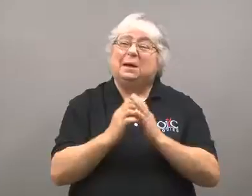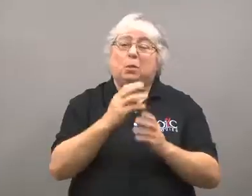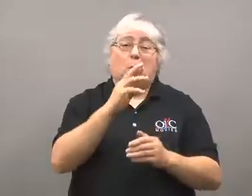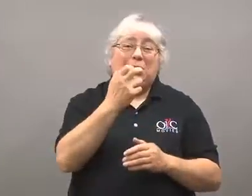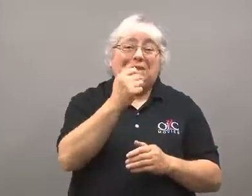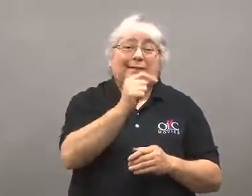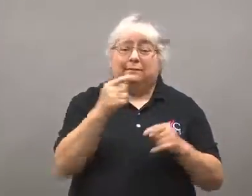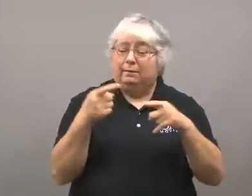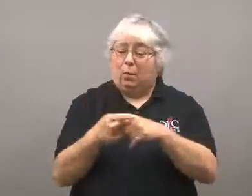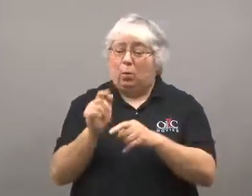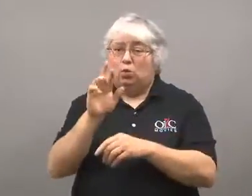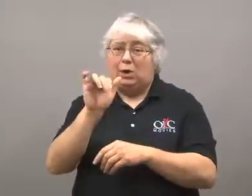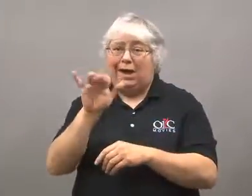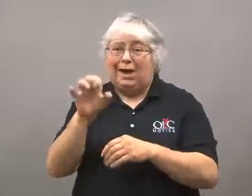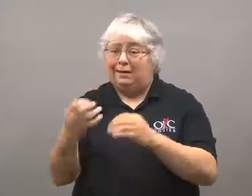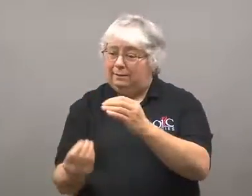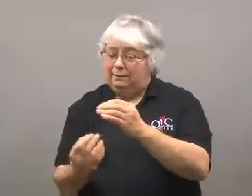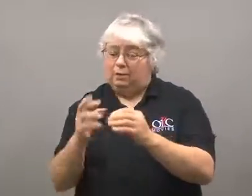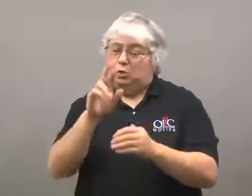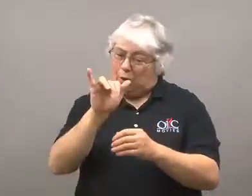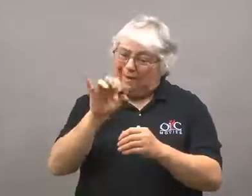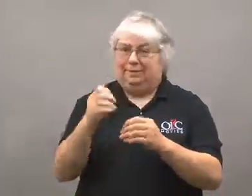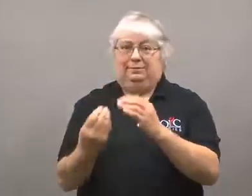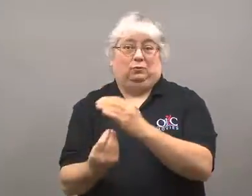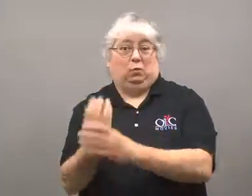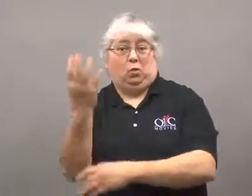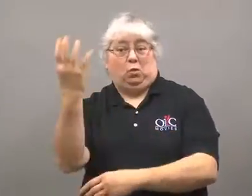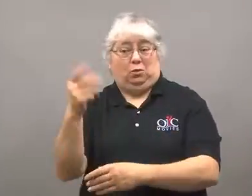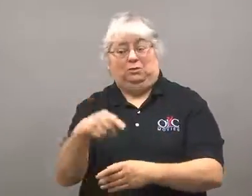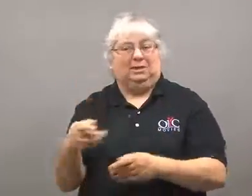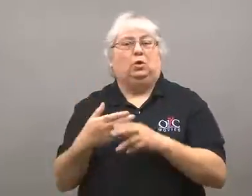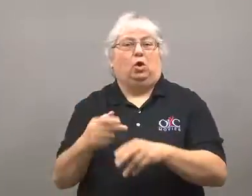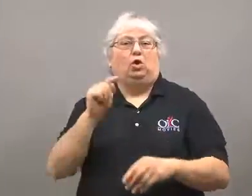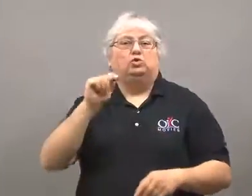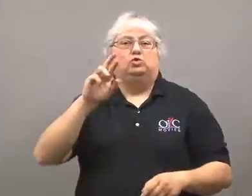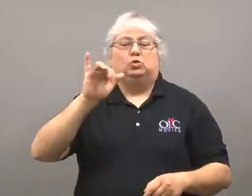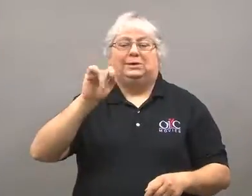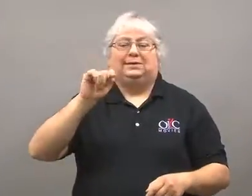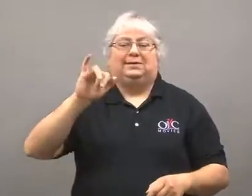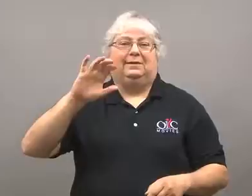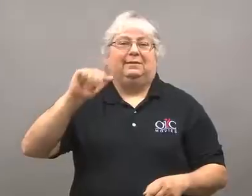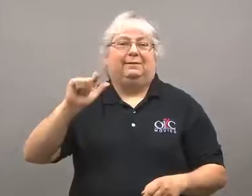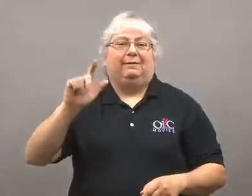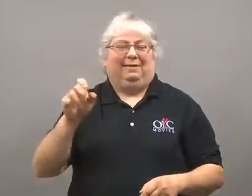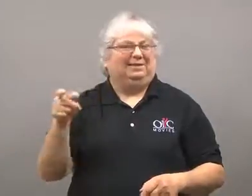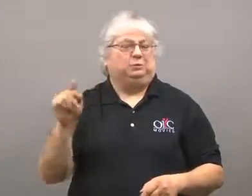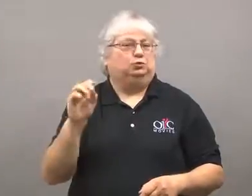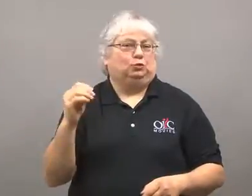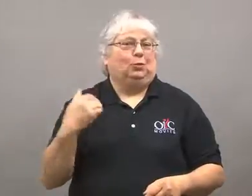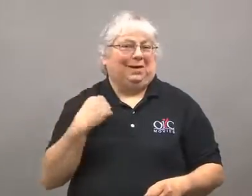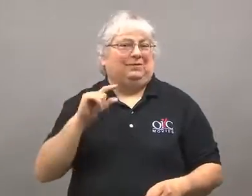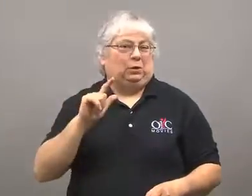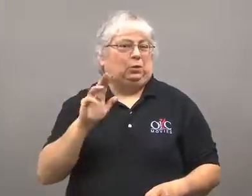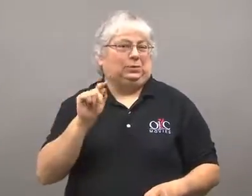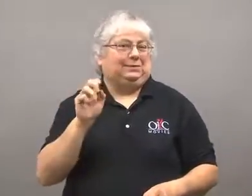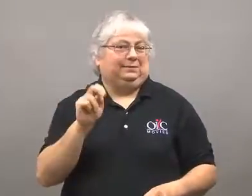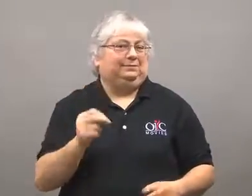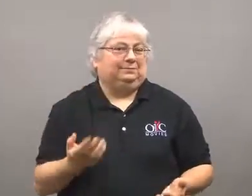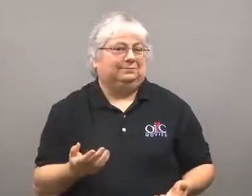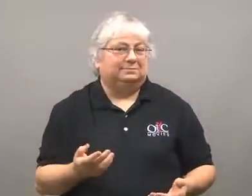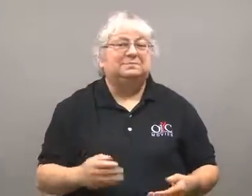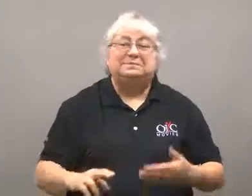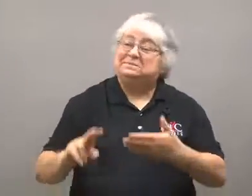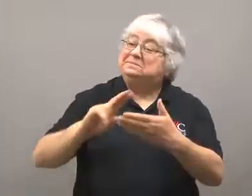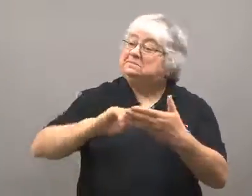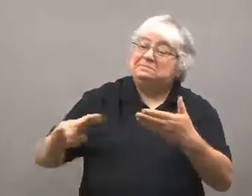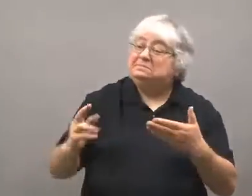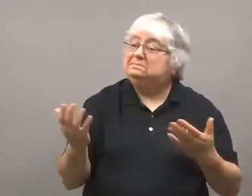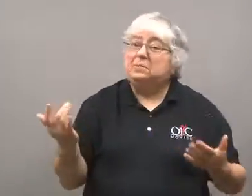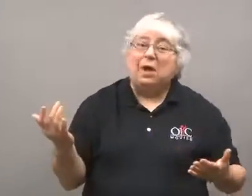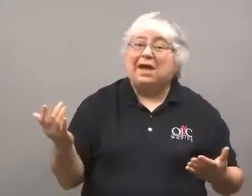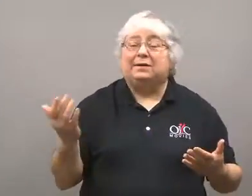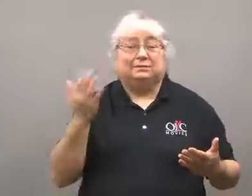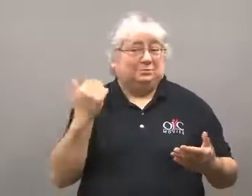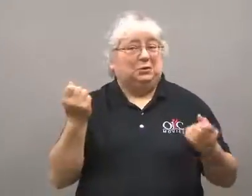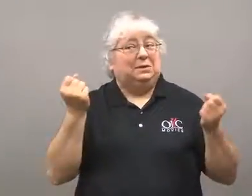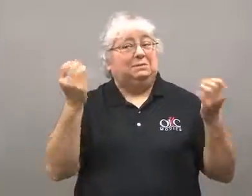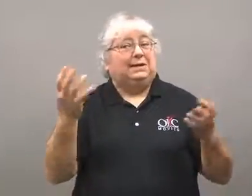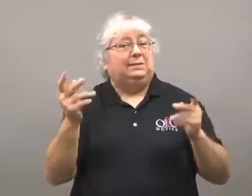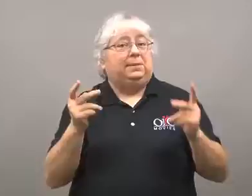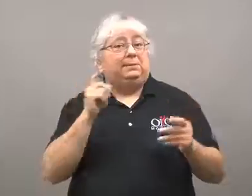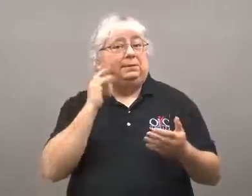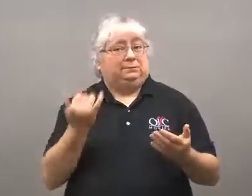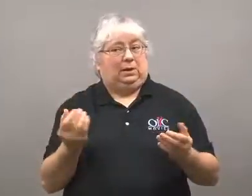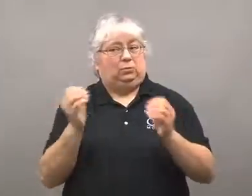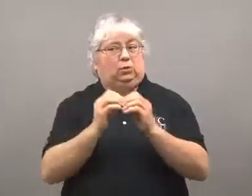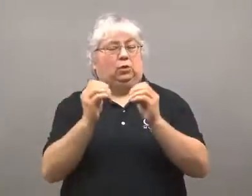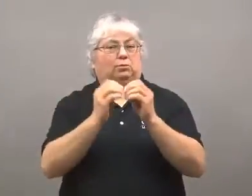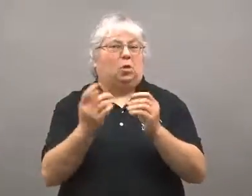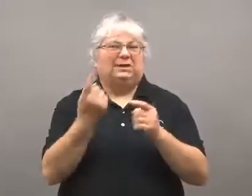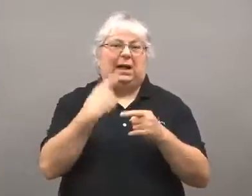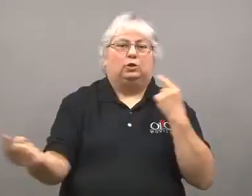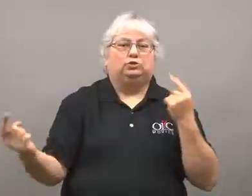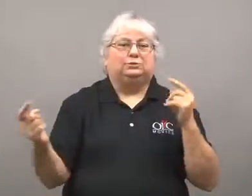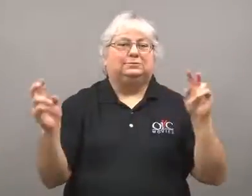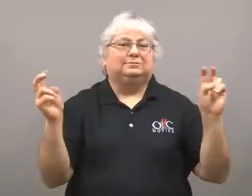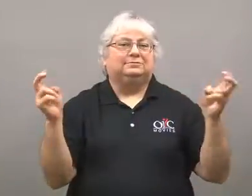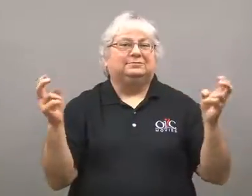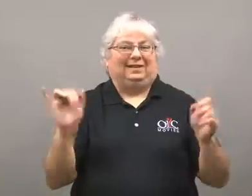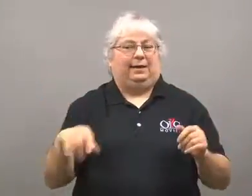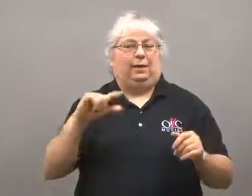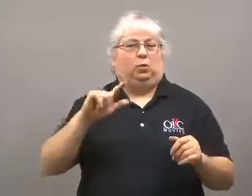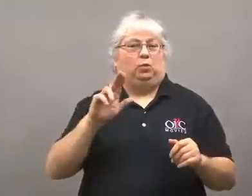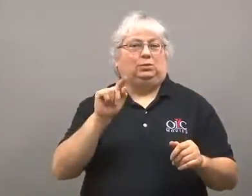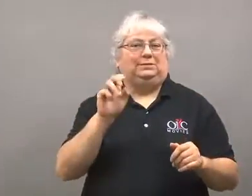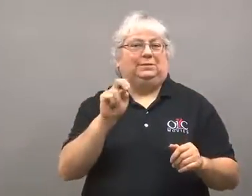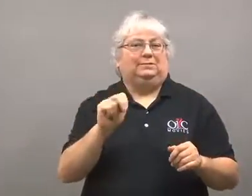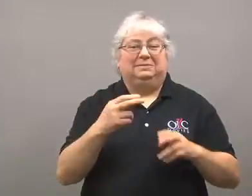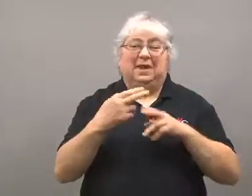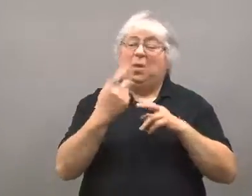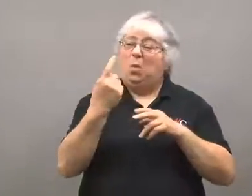For example, triticale is a hybrid of wheat and rye, and also has gluten.